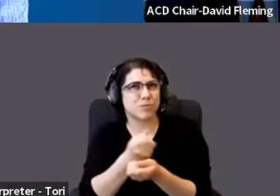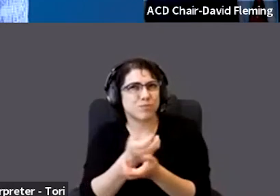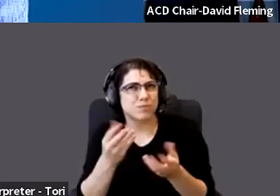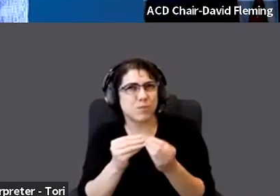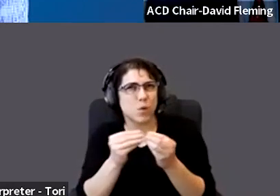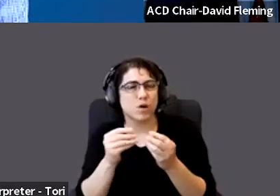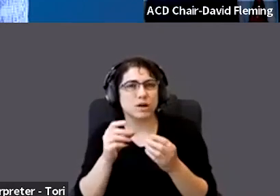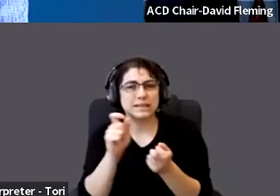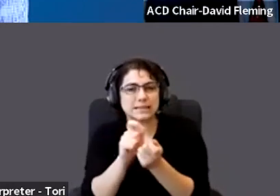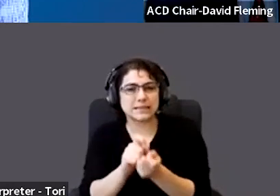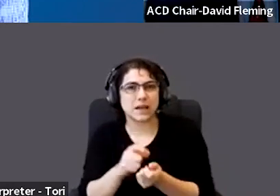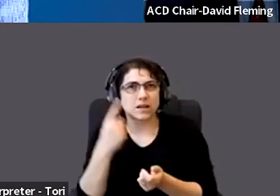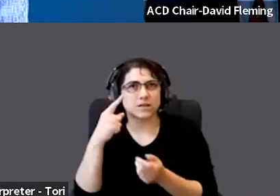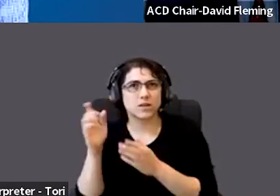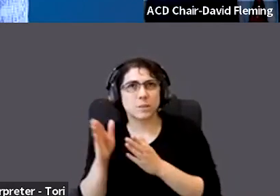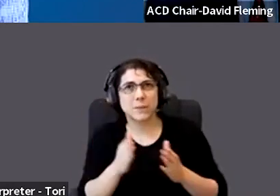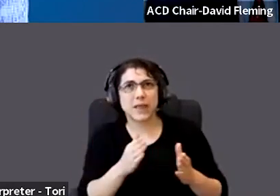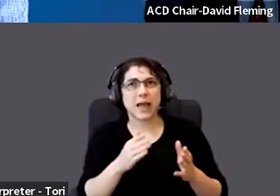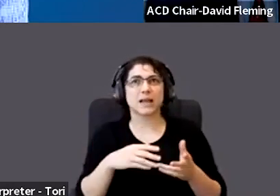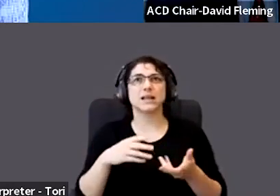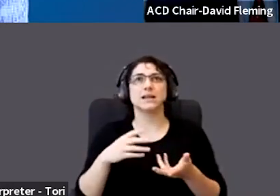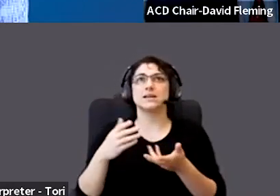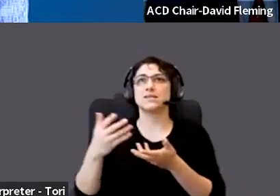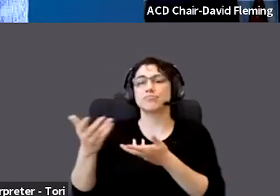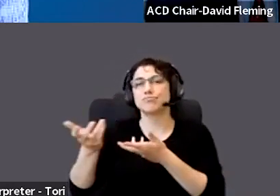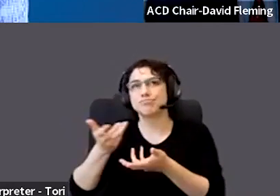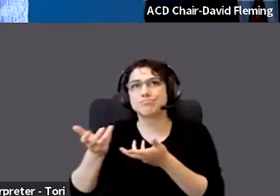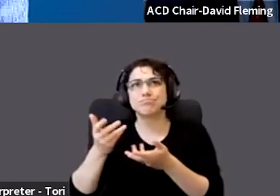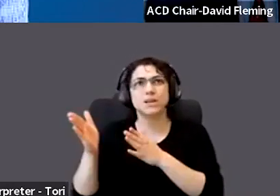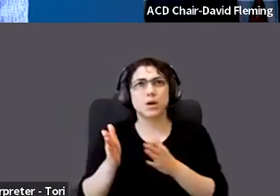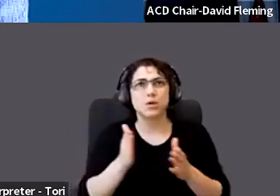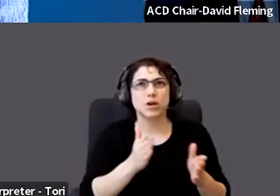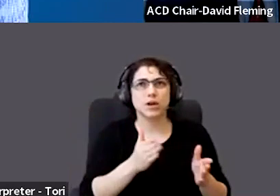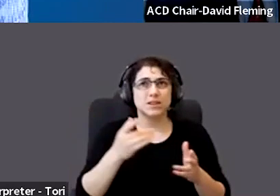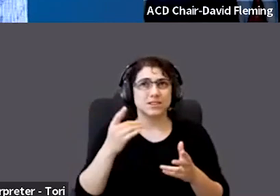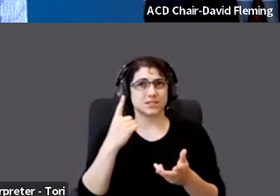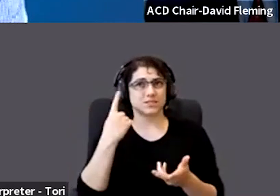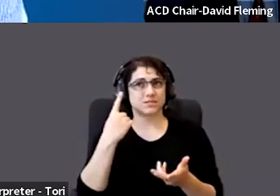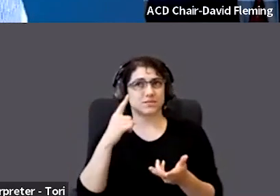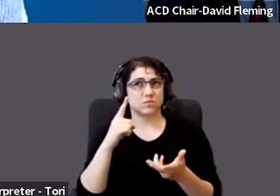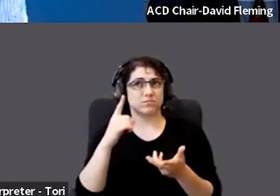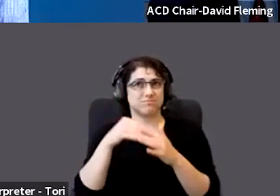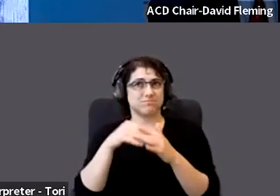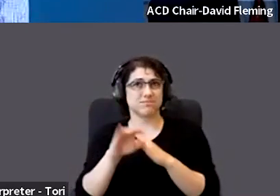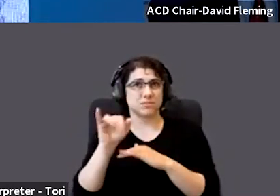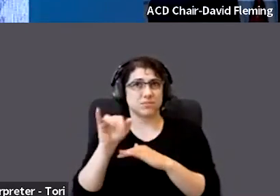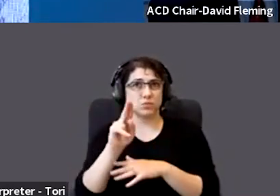of the planning, collaboration, and the preparation that you're doing going into June and the summer, and the --